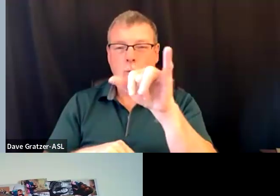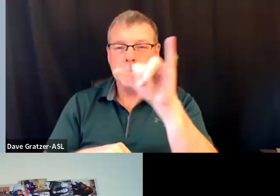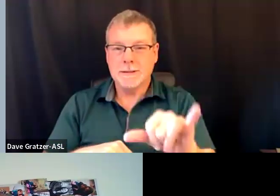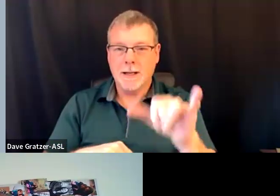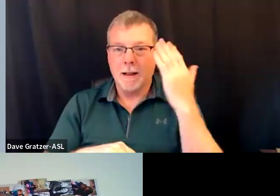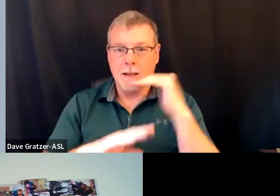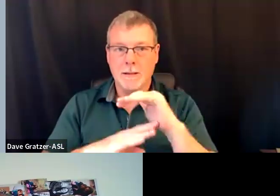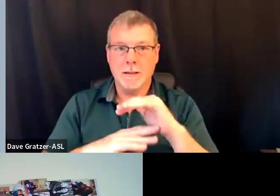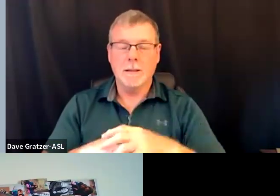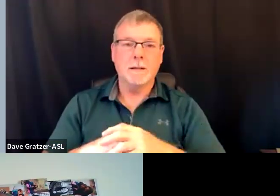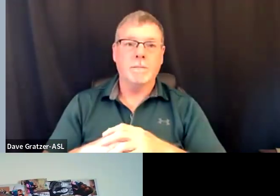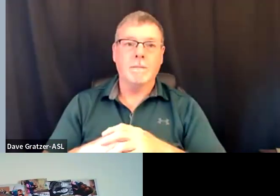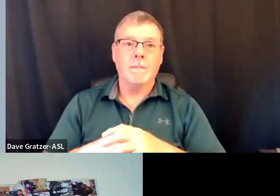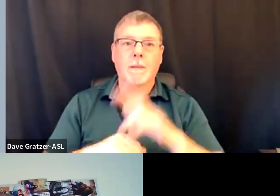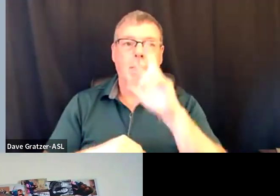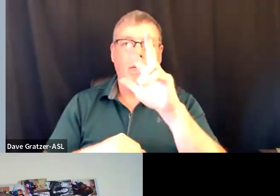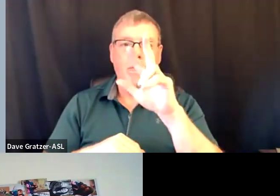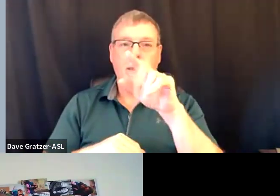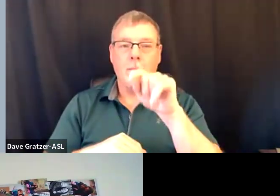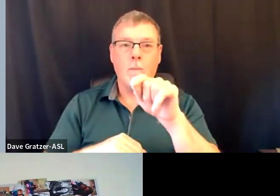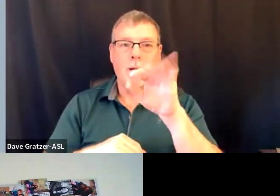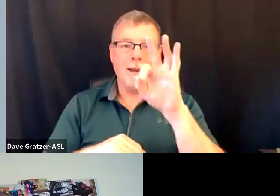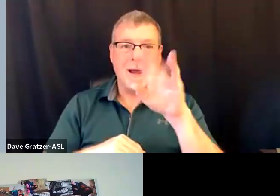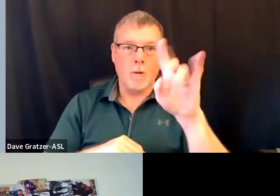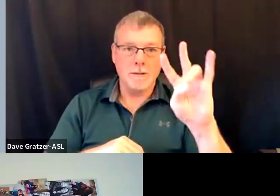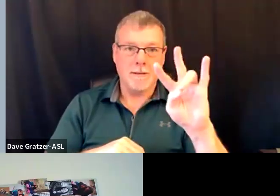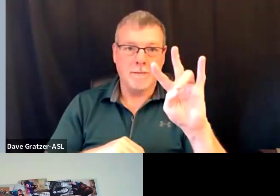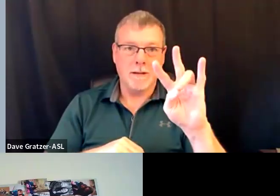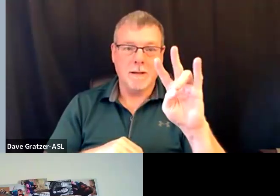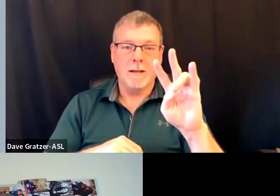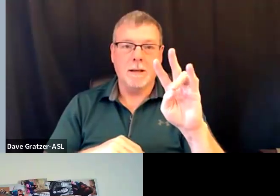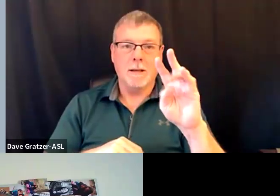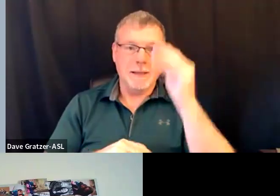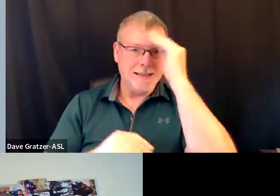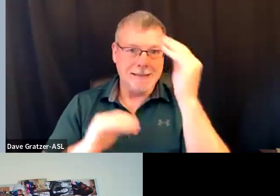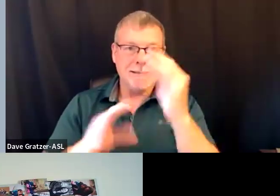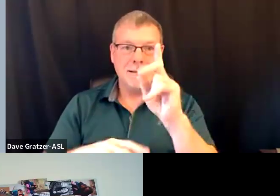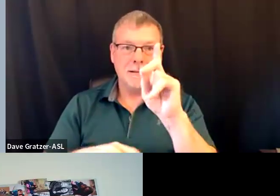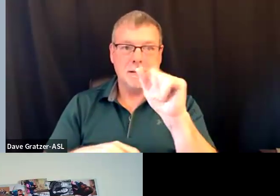is based on the 3.917 data set or the approximate date this episode